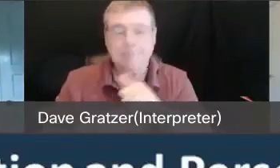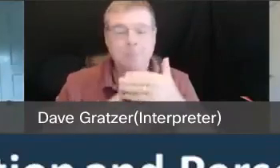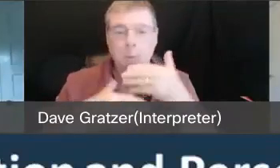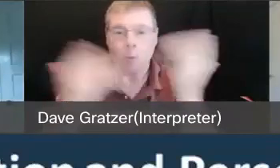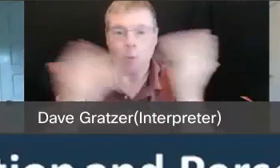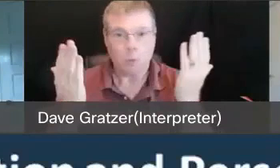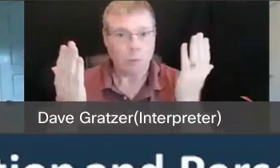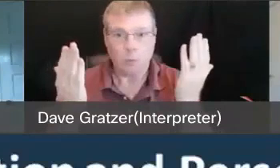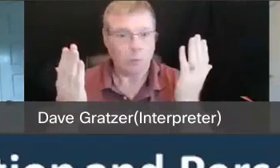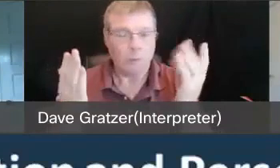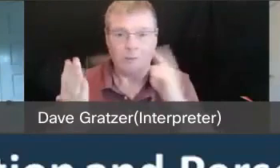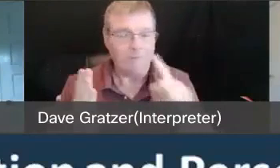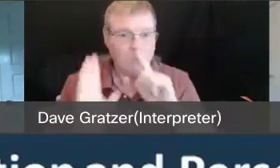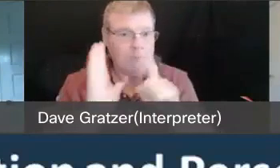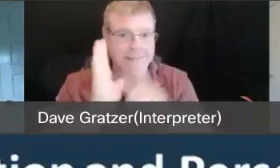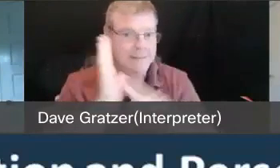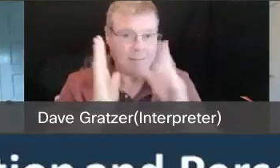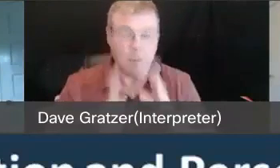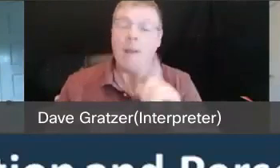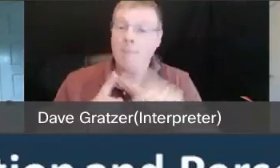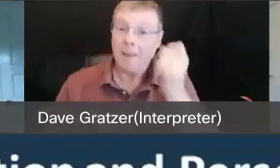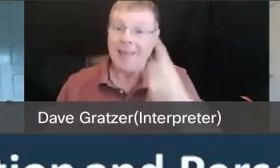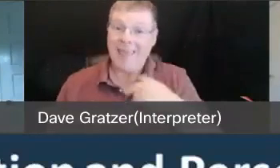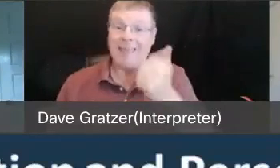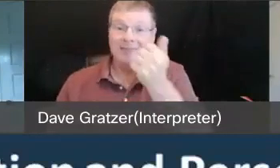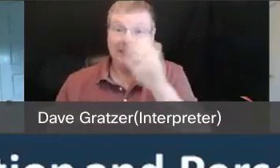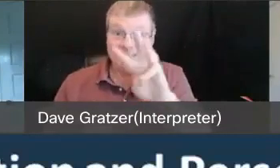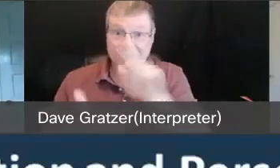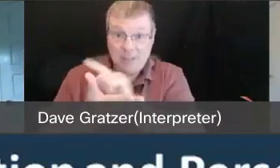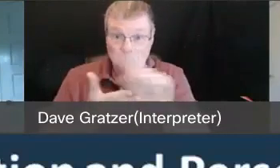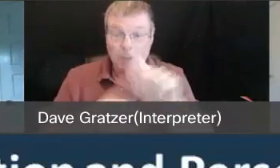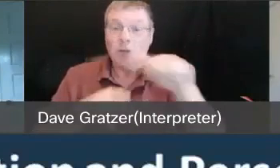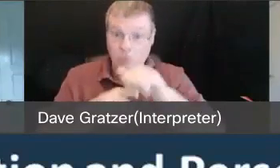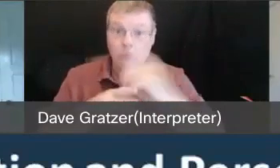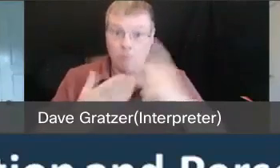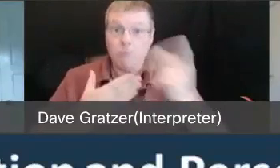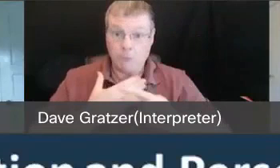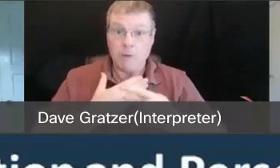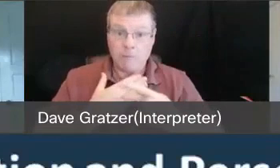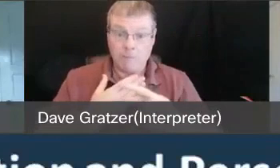but the examiners do go through a 16-week training program as new examiners.